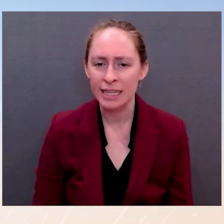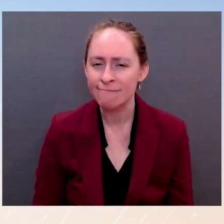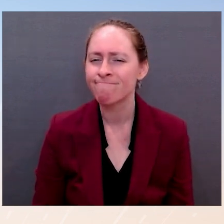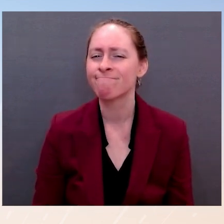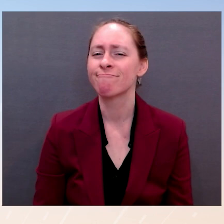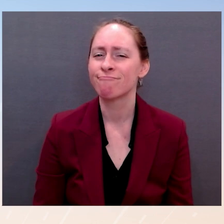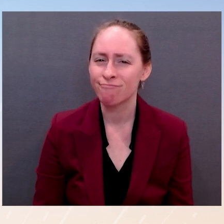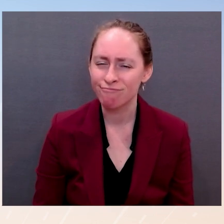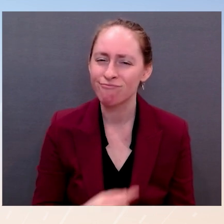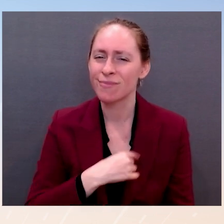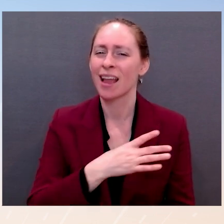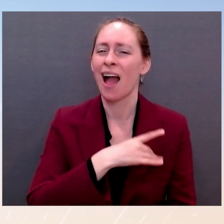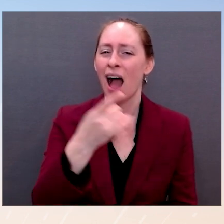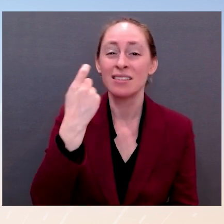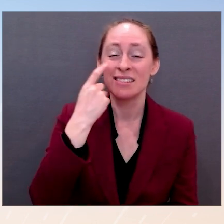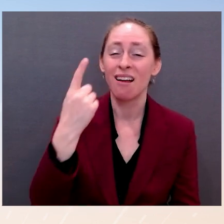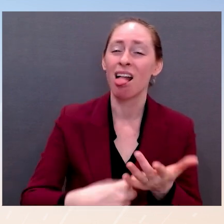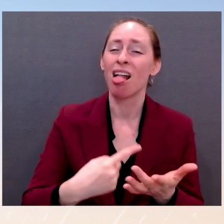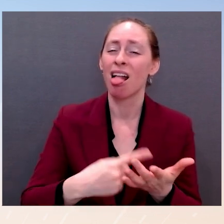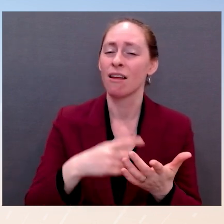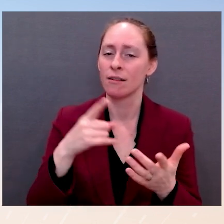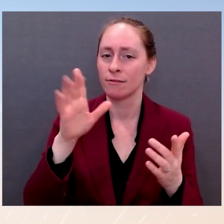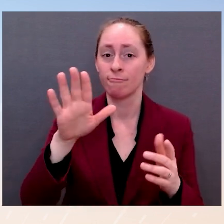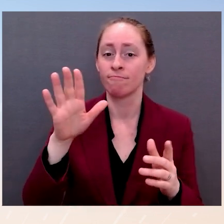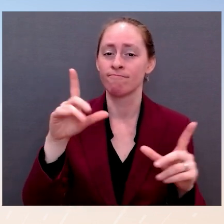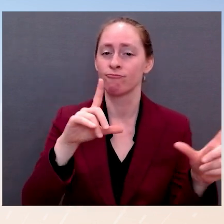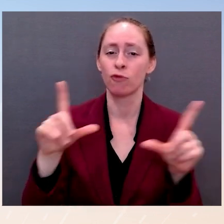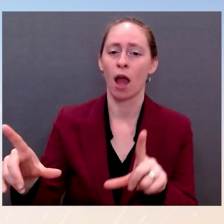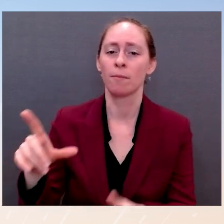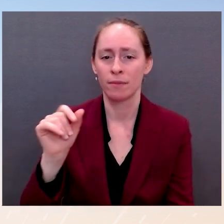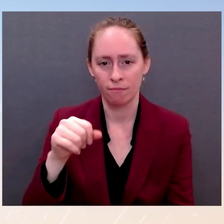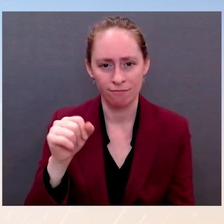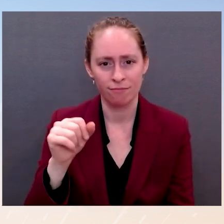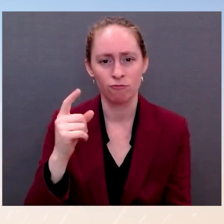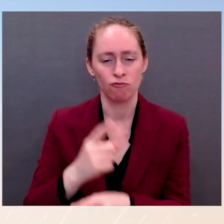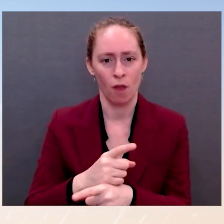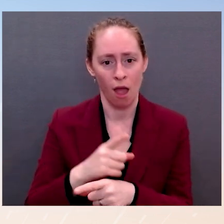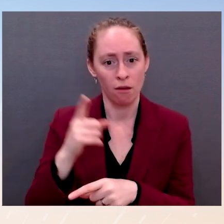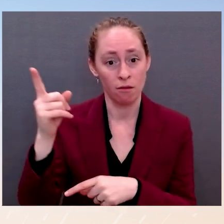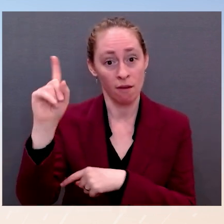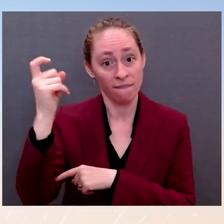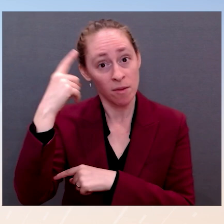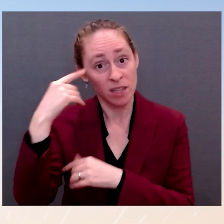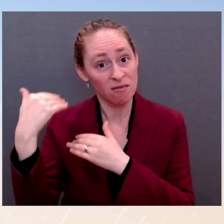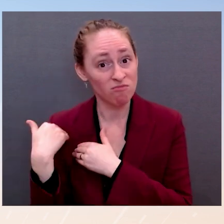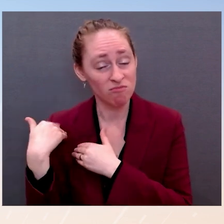because it's not just the duty and responsibility of the government, right?